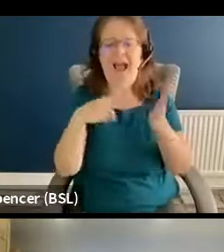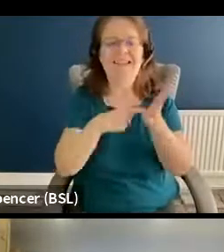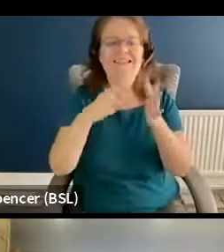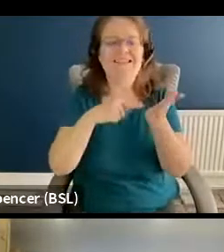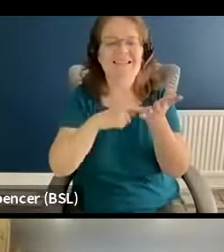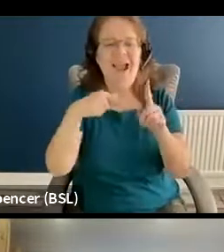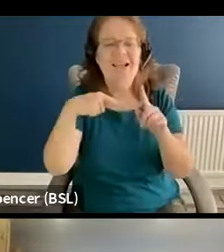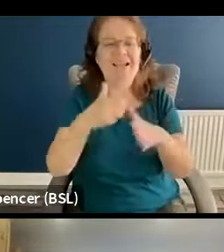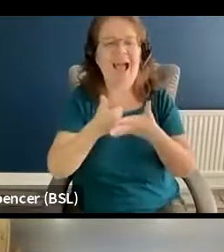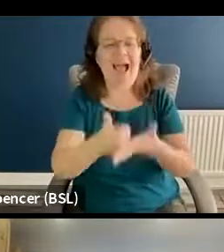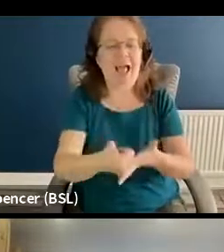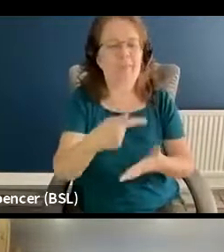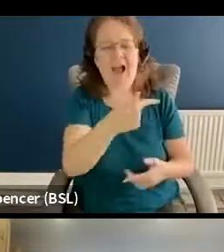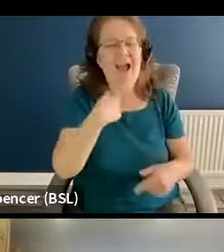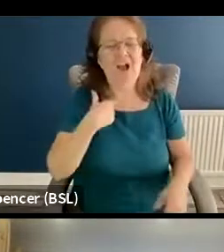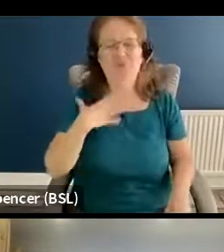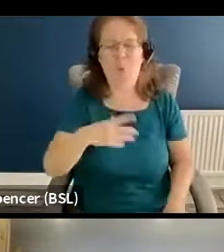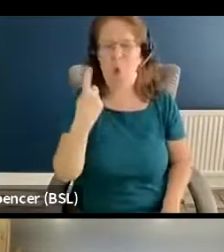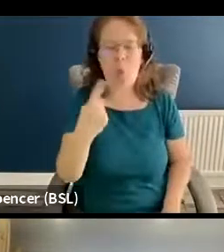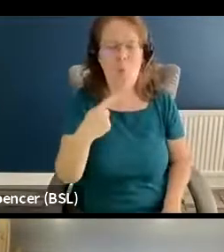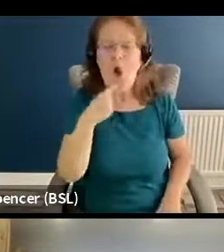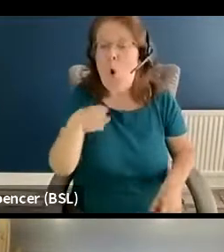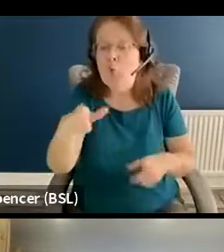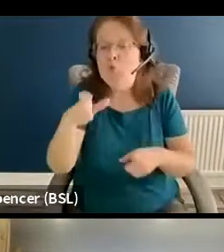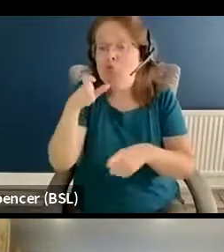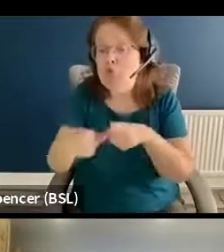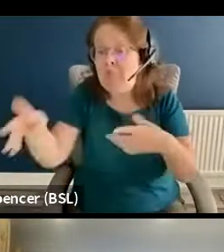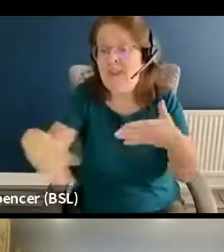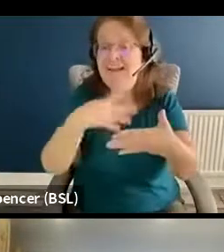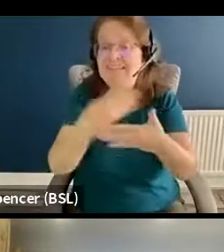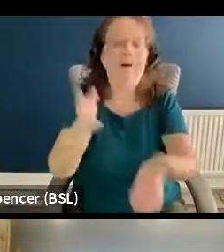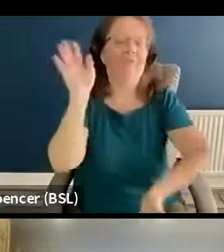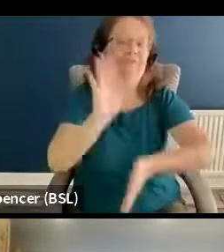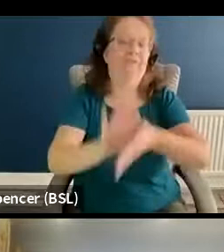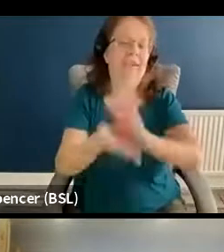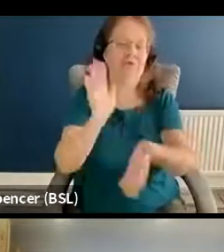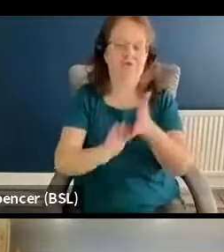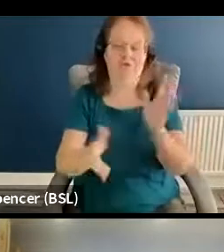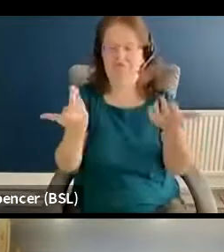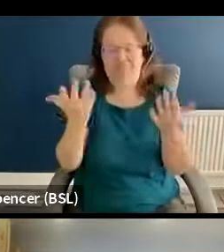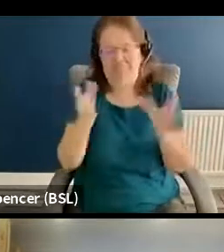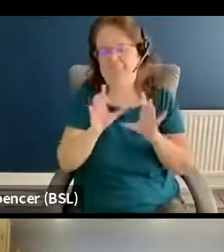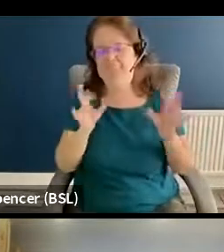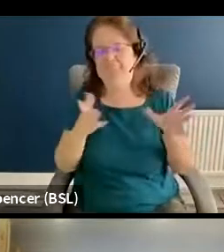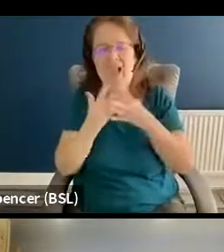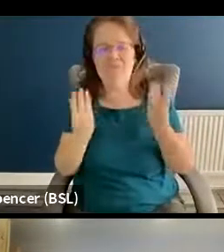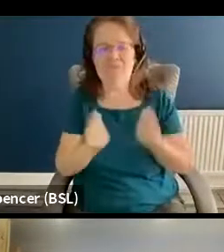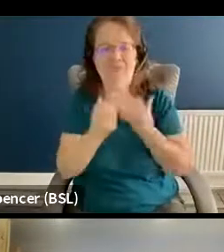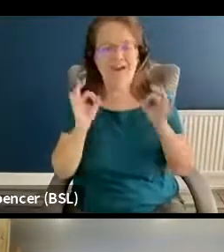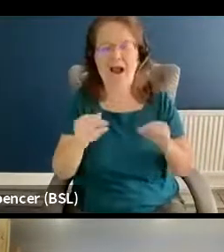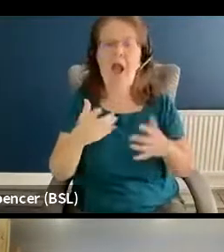do not like the ones that say you do this overlay and you're done. And technology can help us,